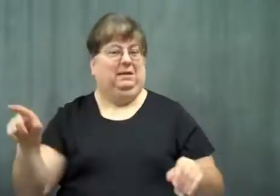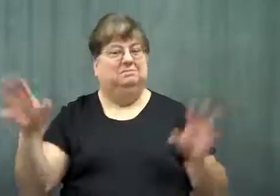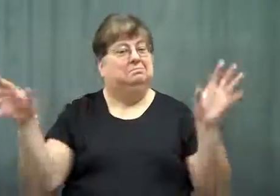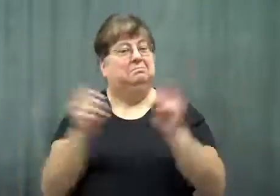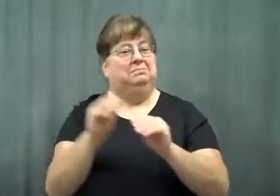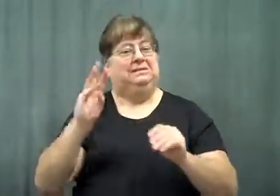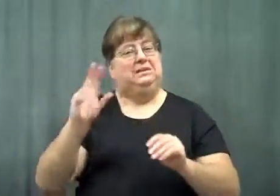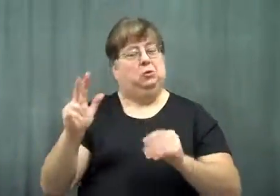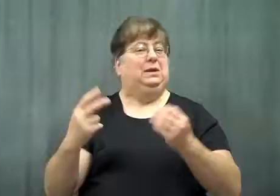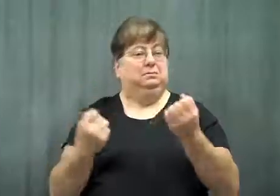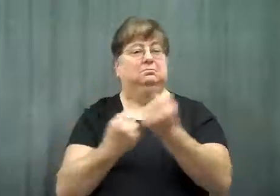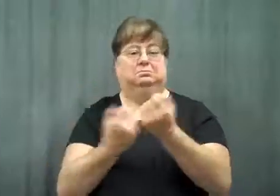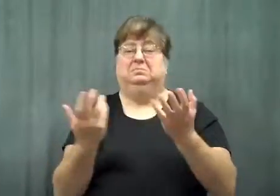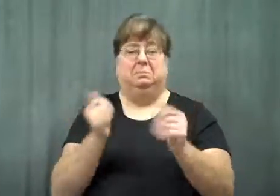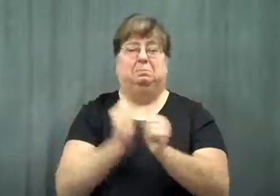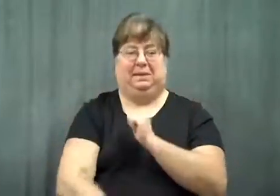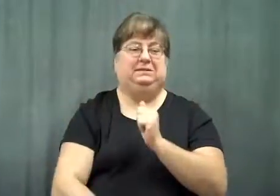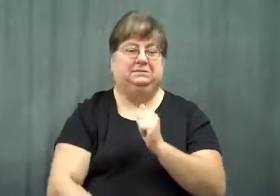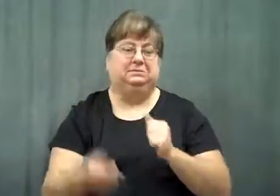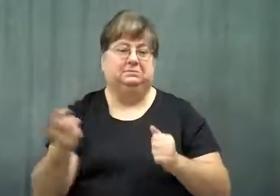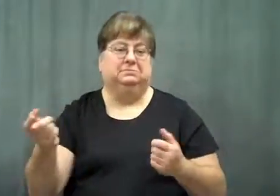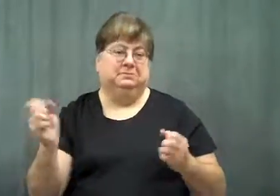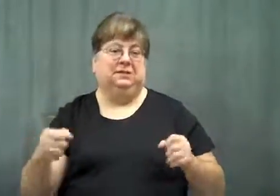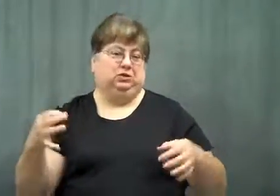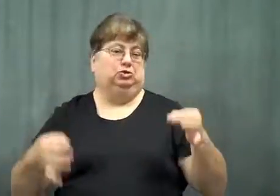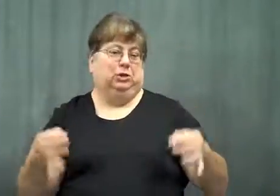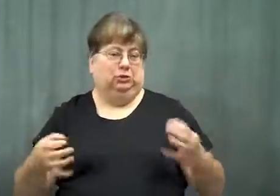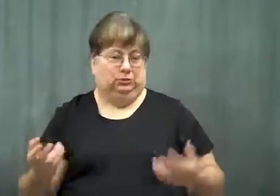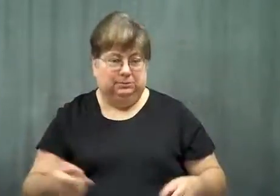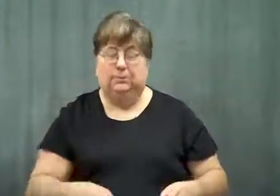That was a total of 63 votes to confirm her as a judge.